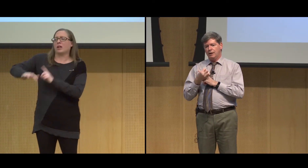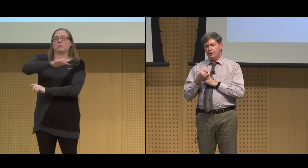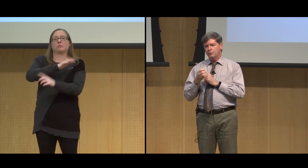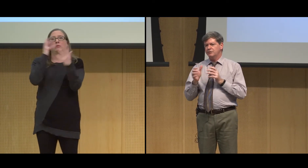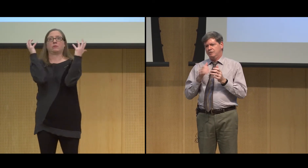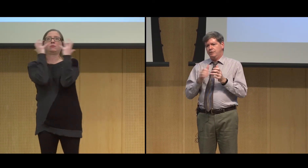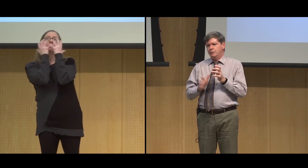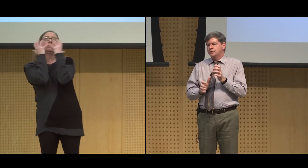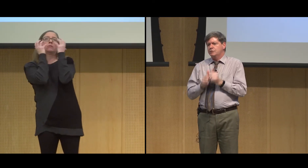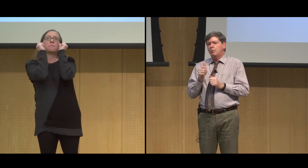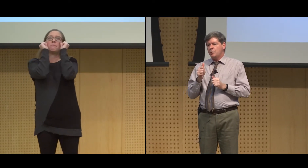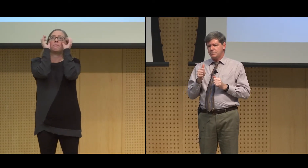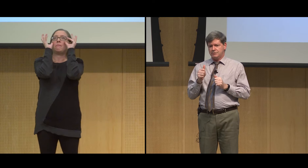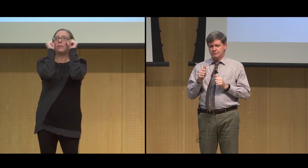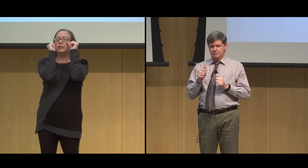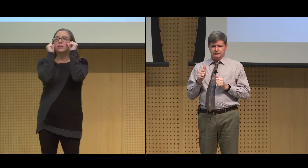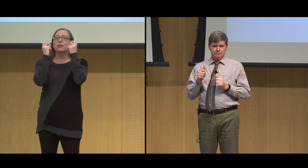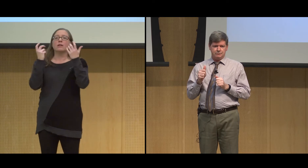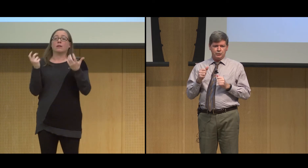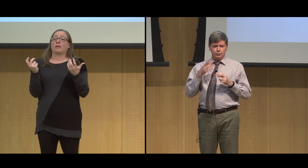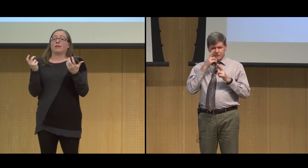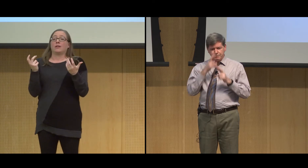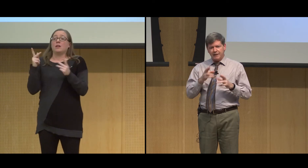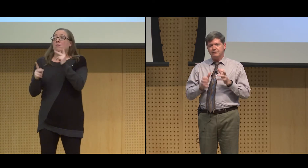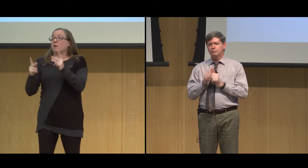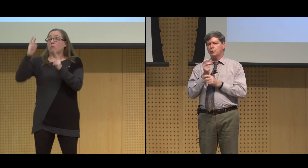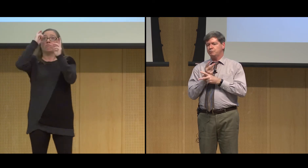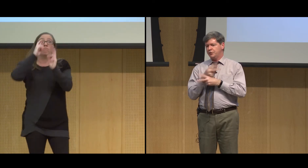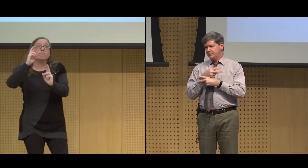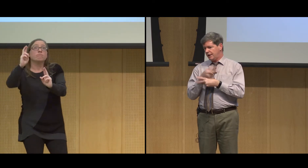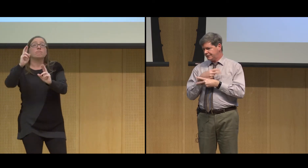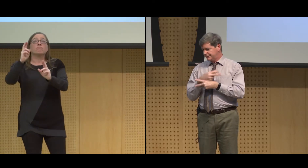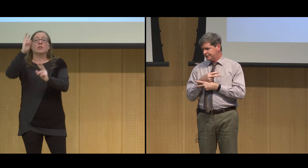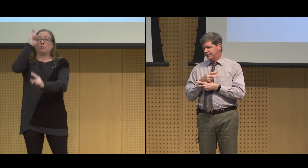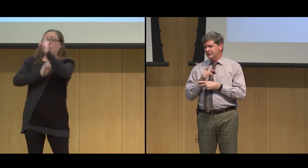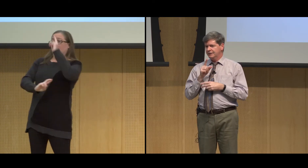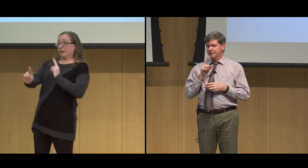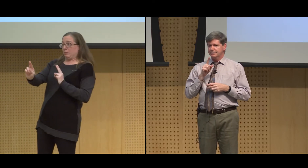It was--it was the most respected, most productive